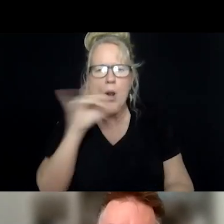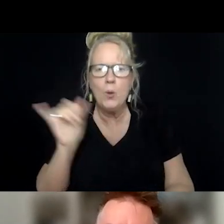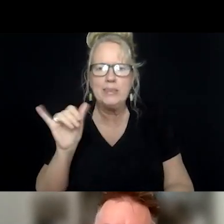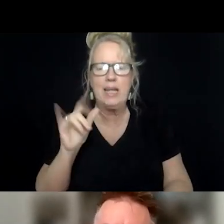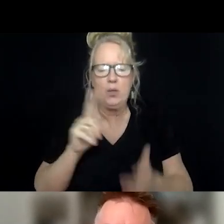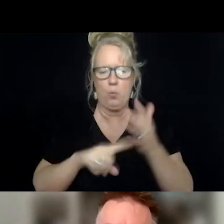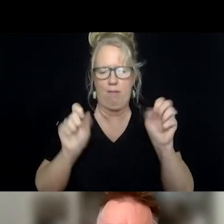FOR YOU.